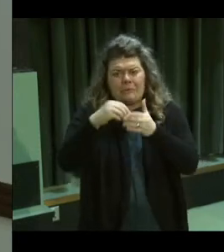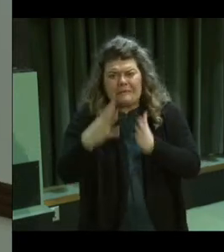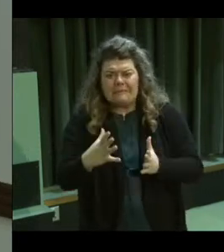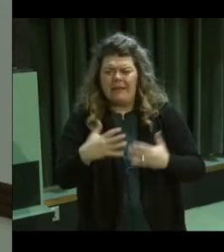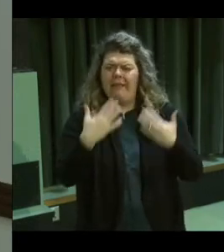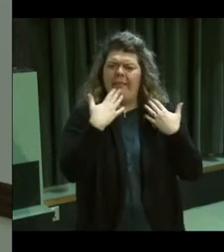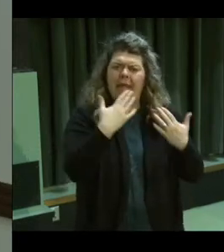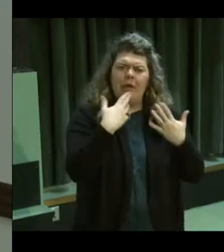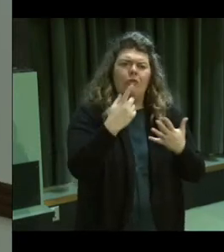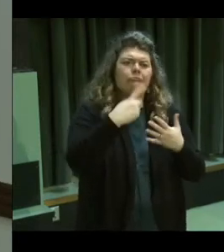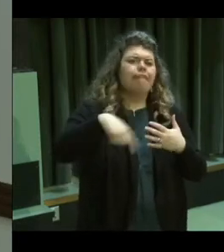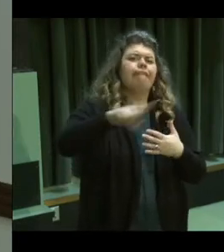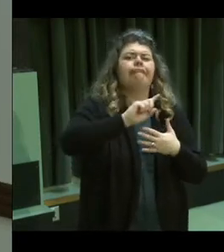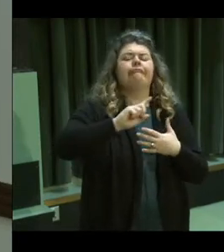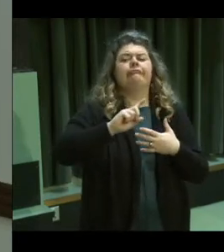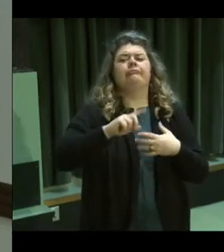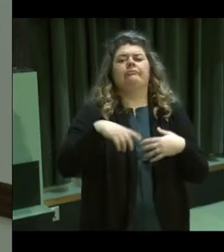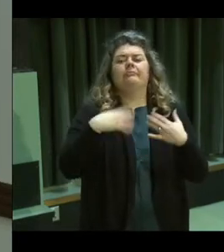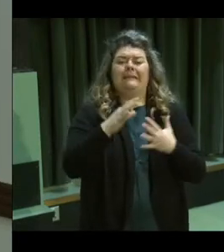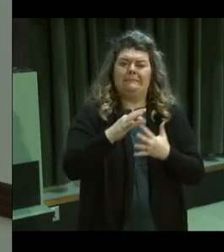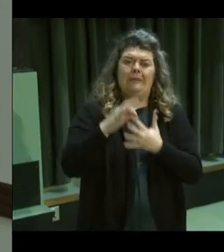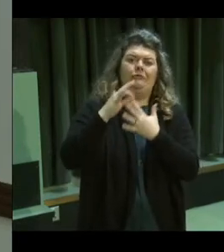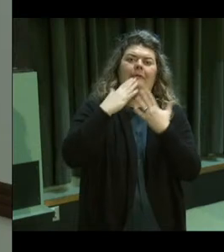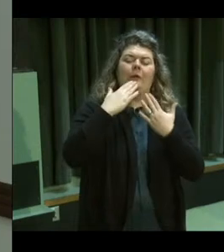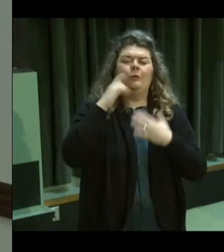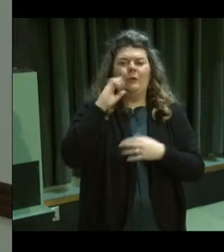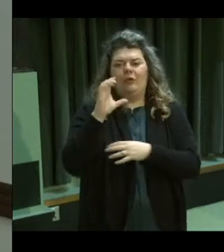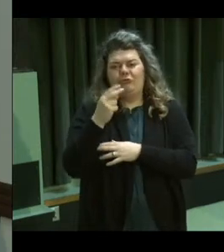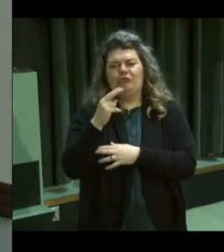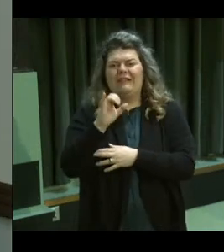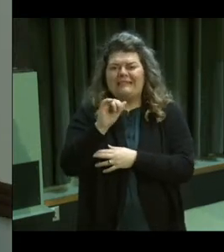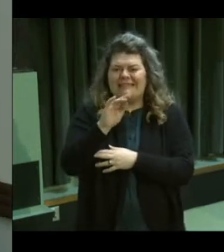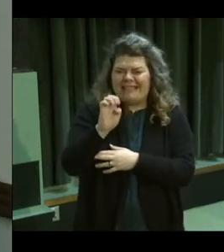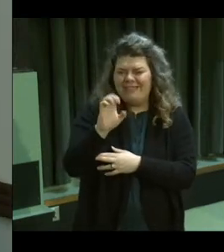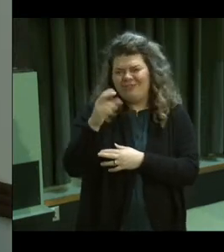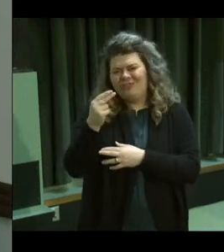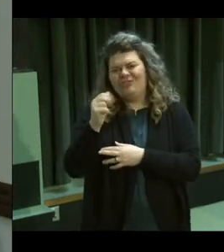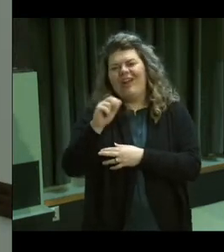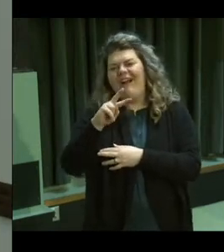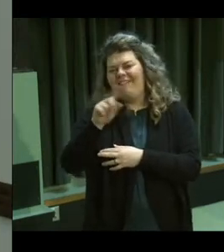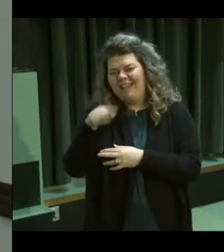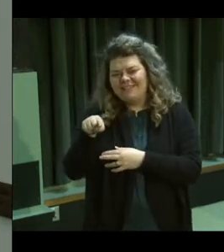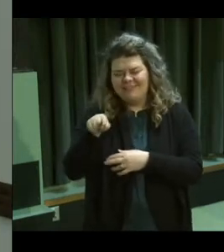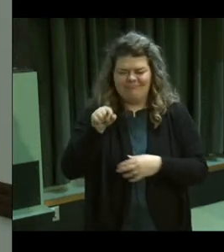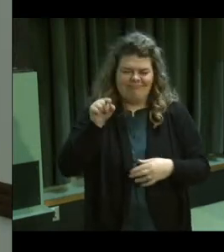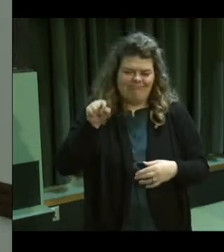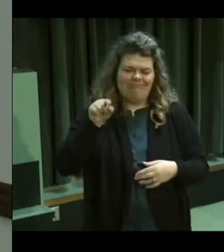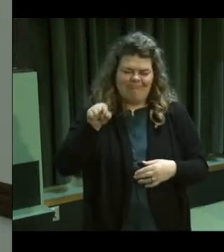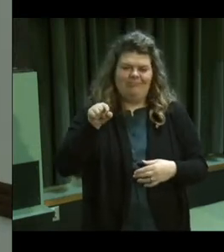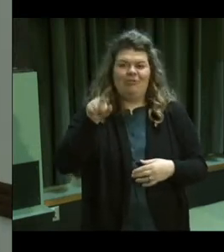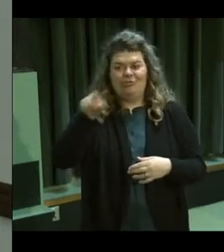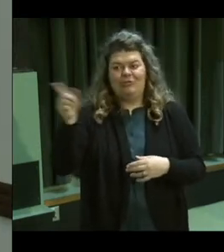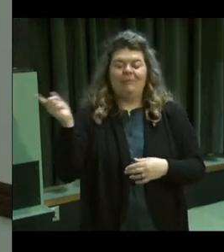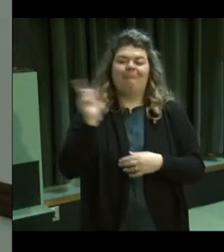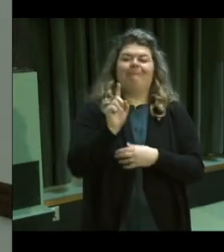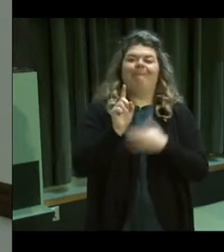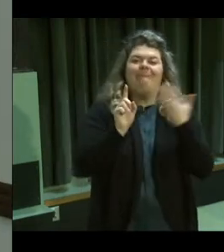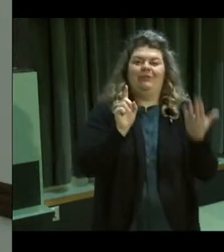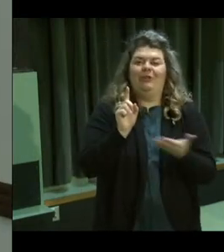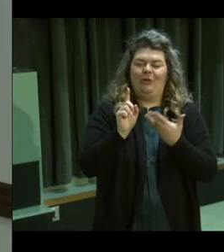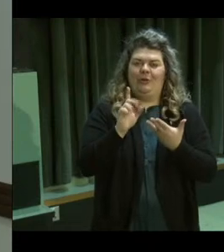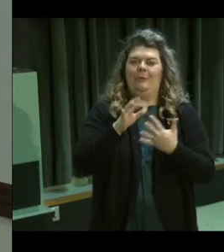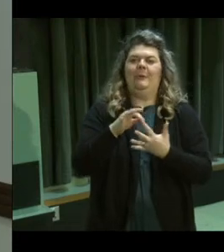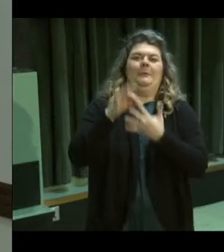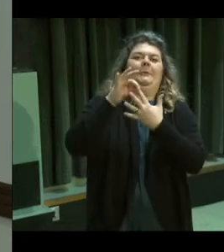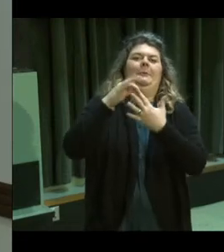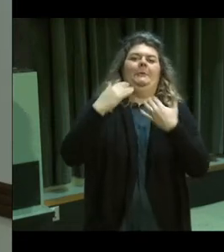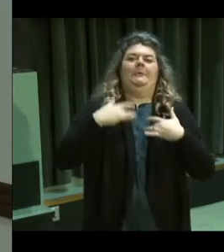you all, especially thank you to